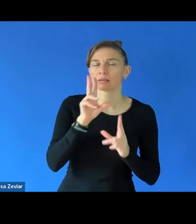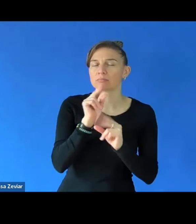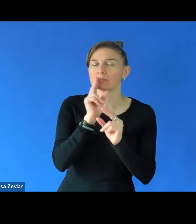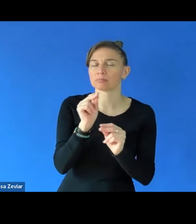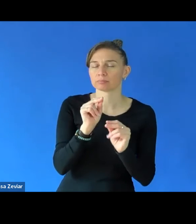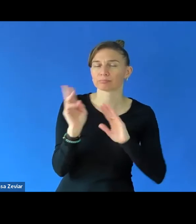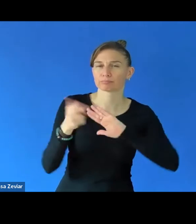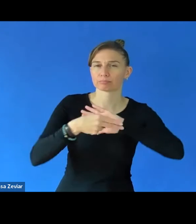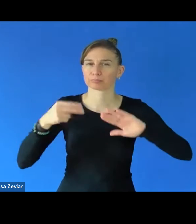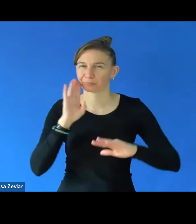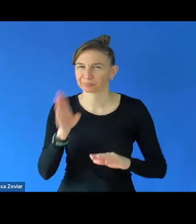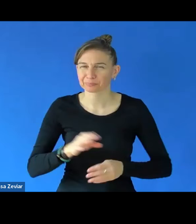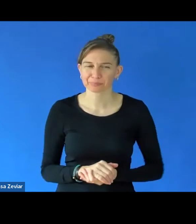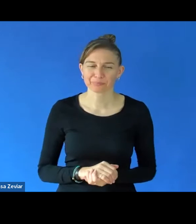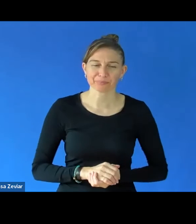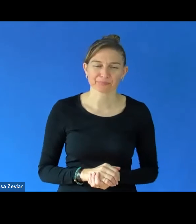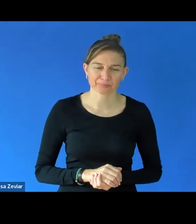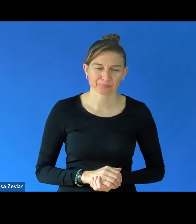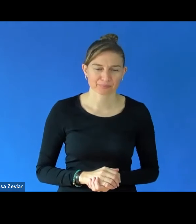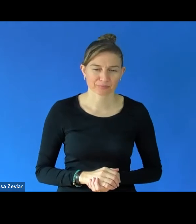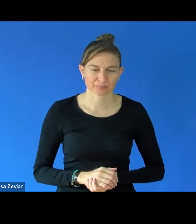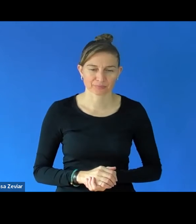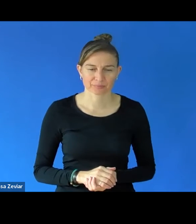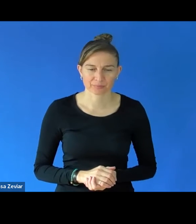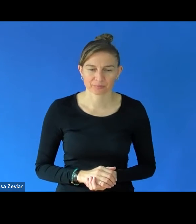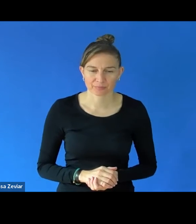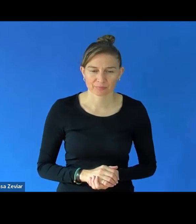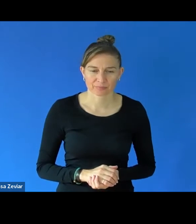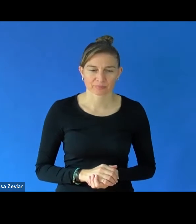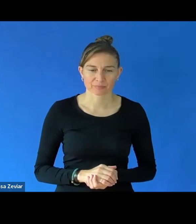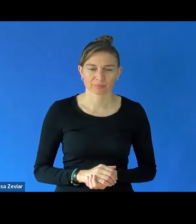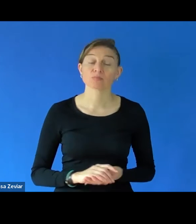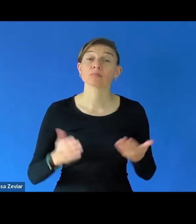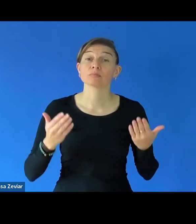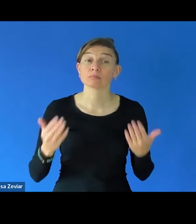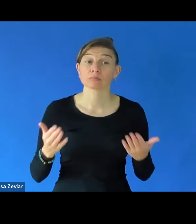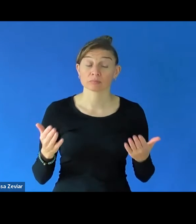We are going to have a look at the i2i learning legacy website.